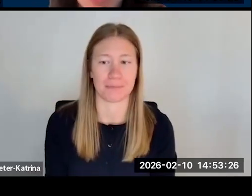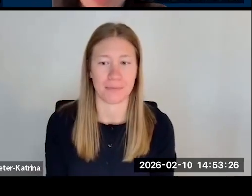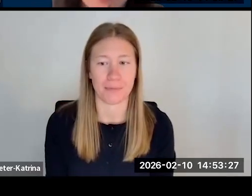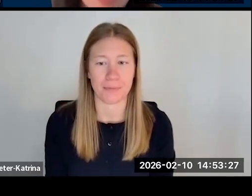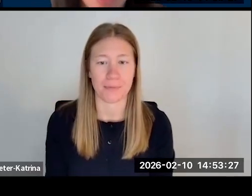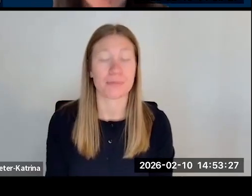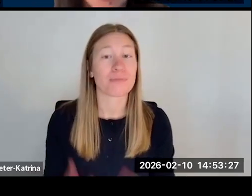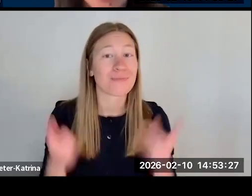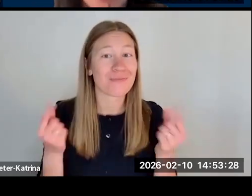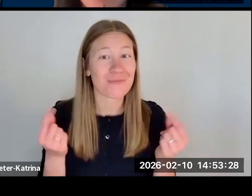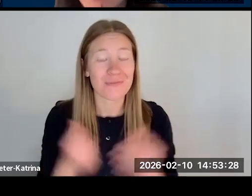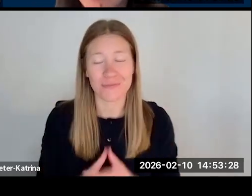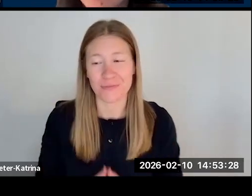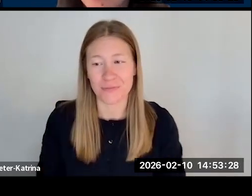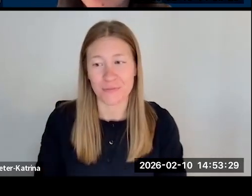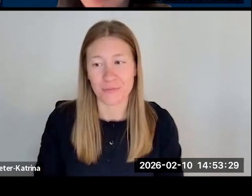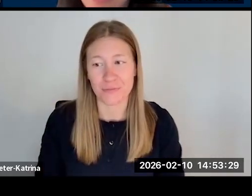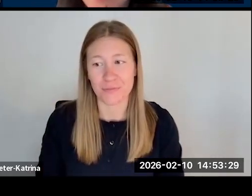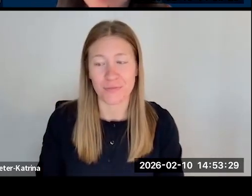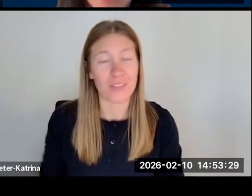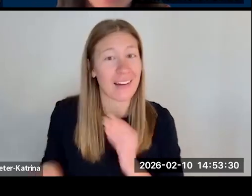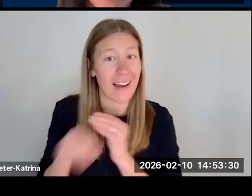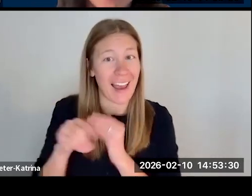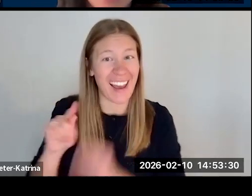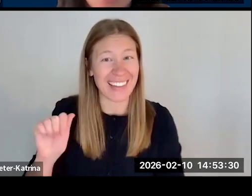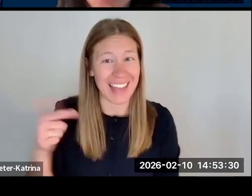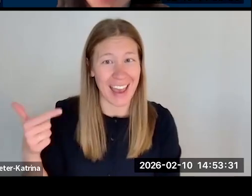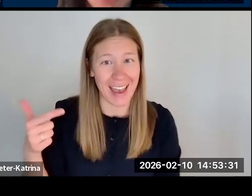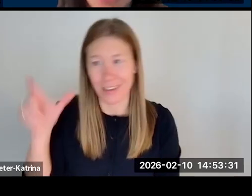So to do that I'm just gonna click the add tag option in